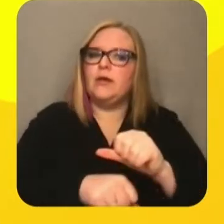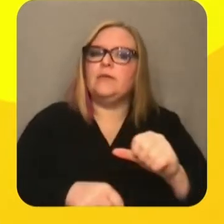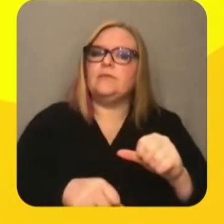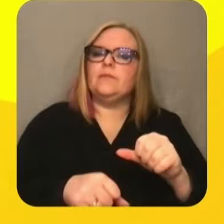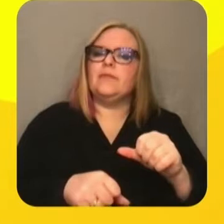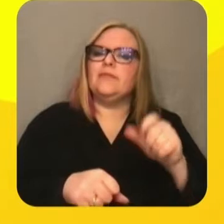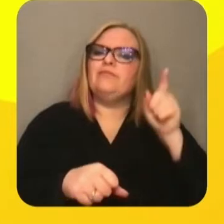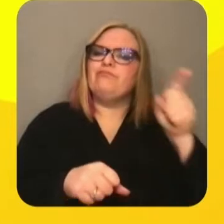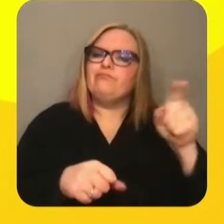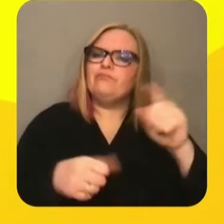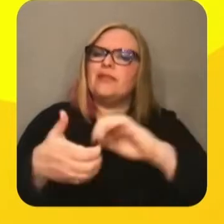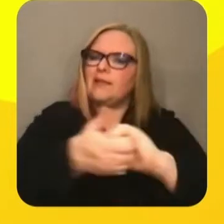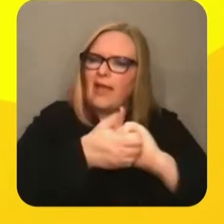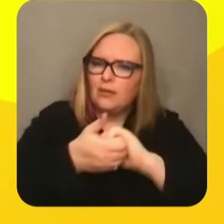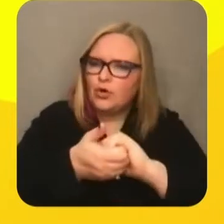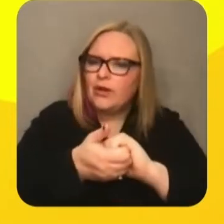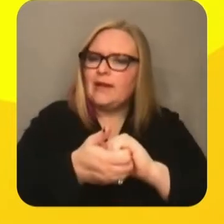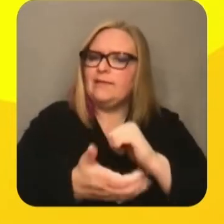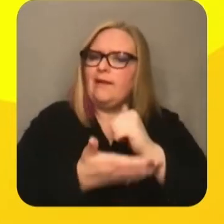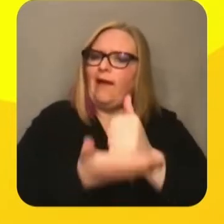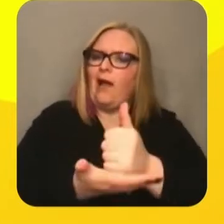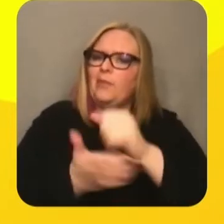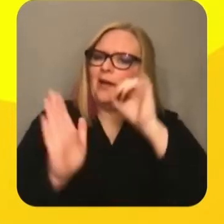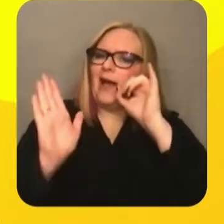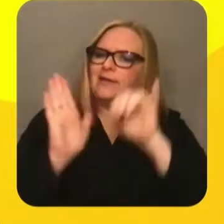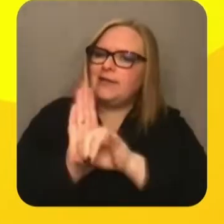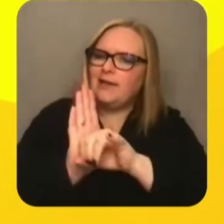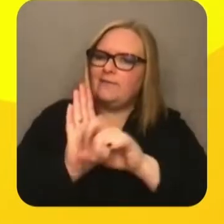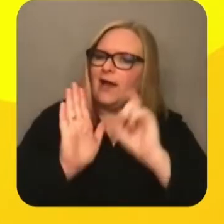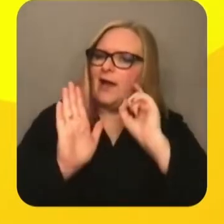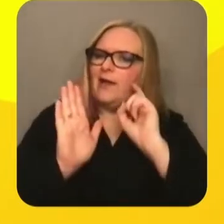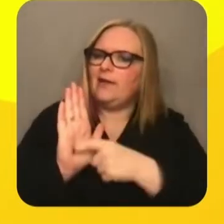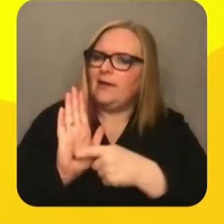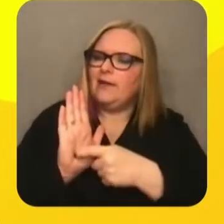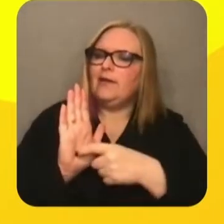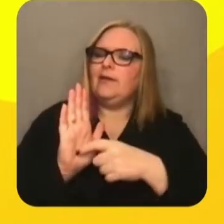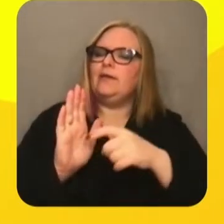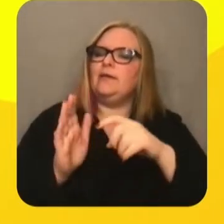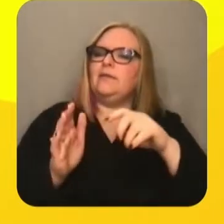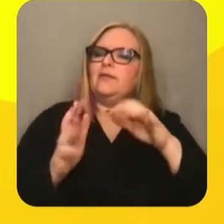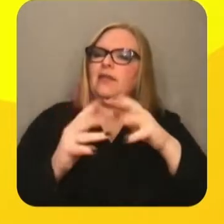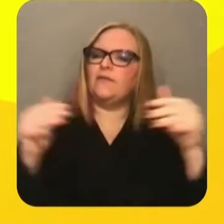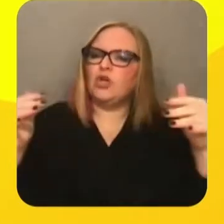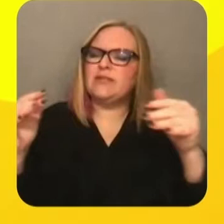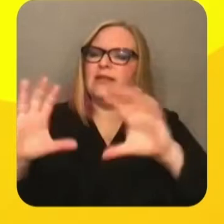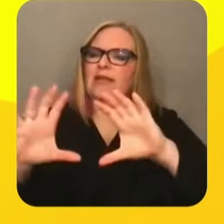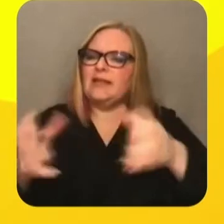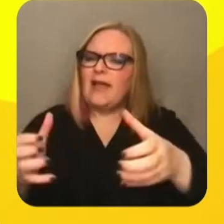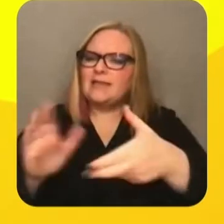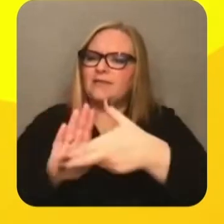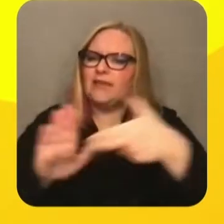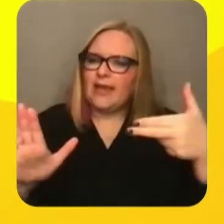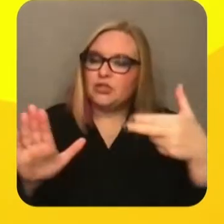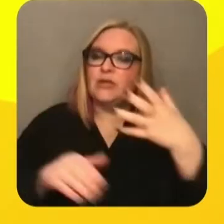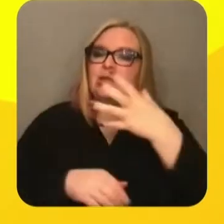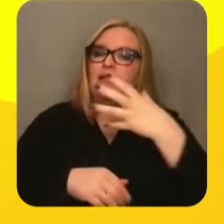to help identify and define diversity classification internationally. And they're working with a bunch of nonprofits